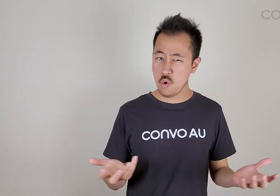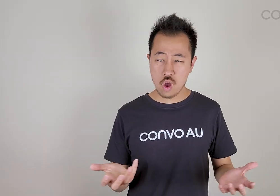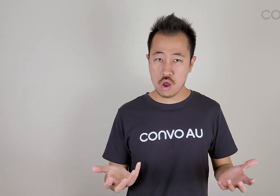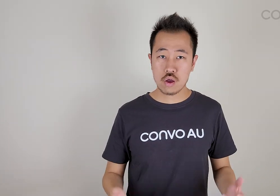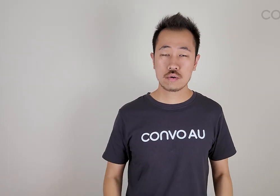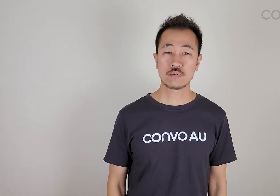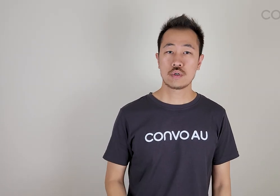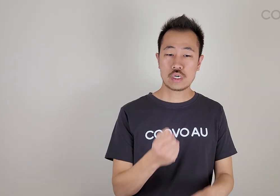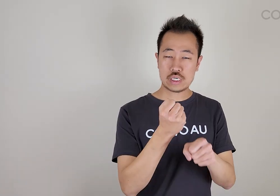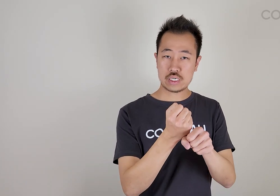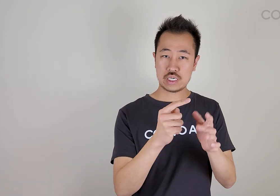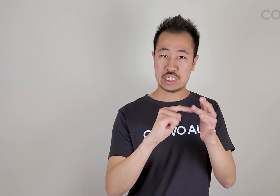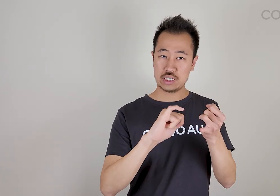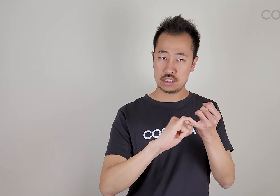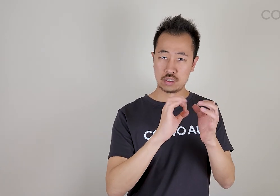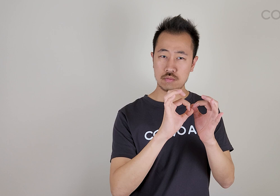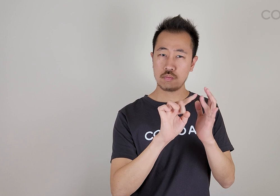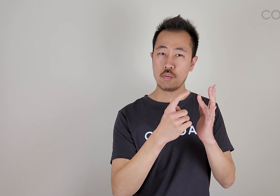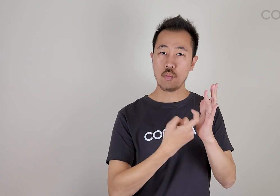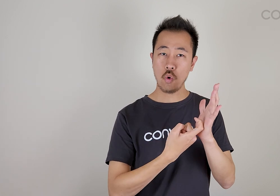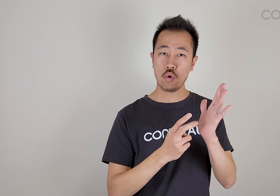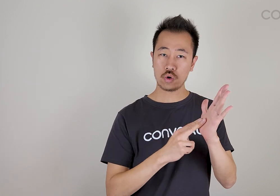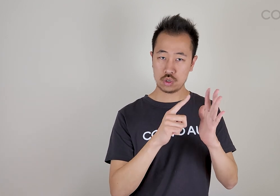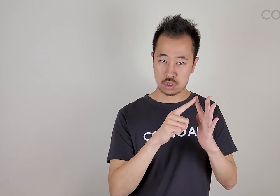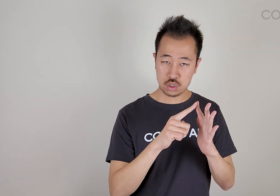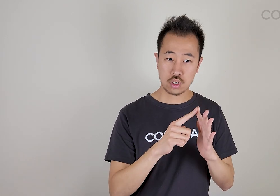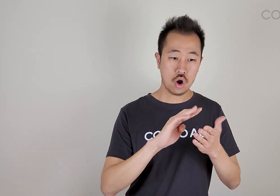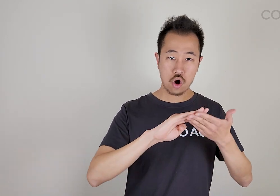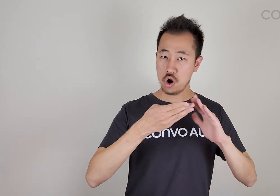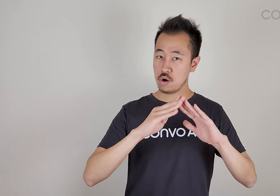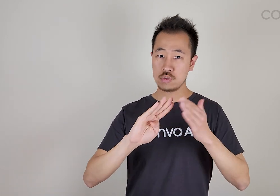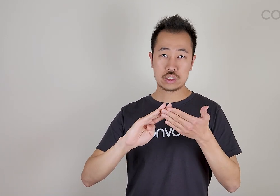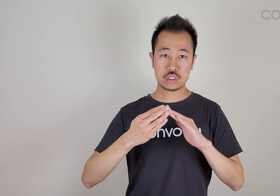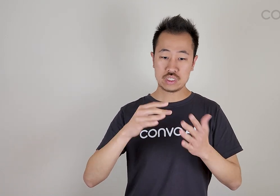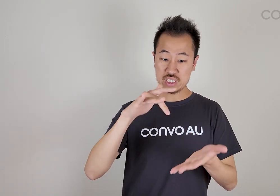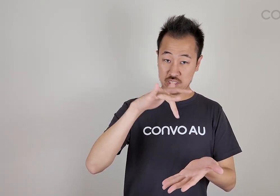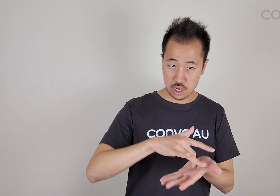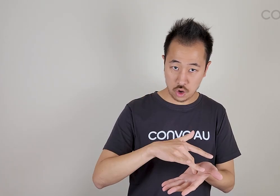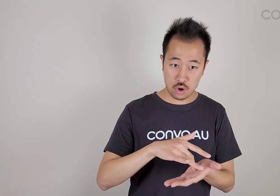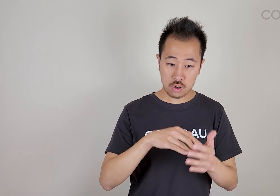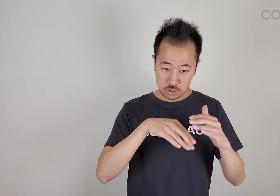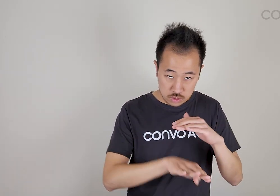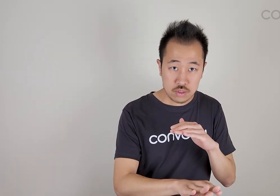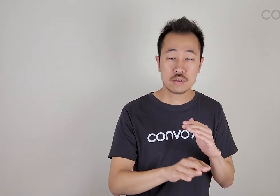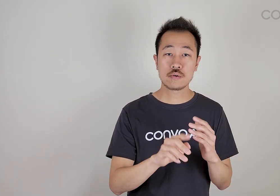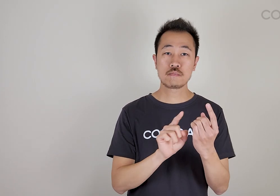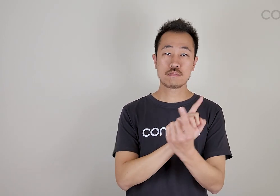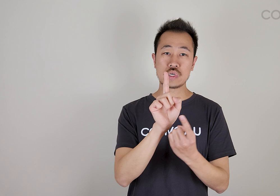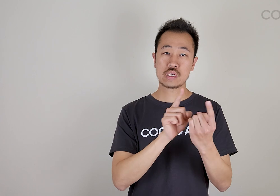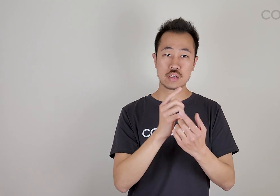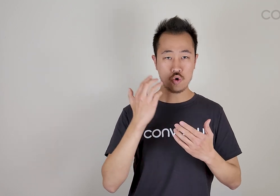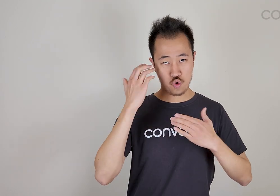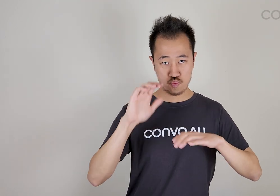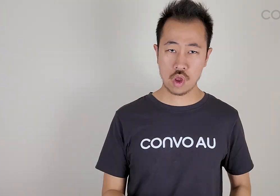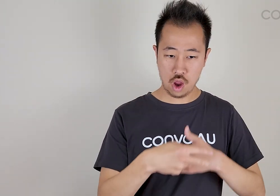Where: Gisborne Community Centre Meeting room,